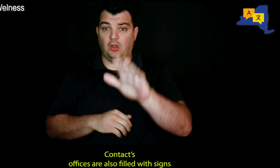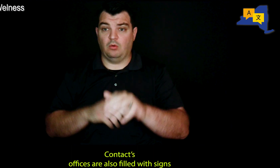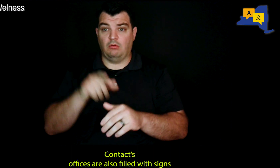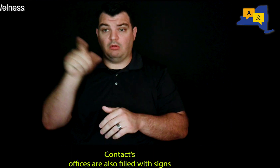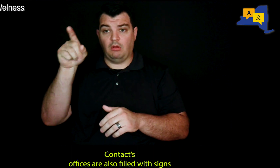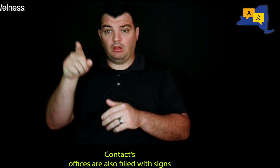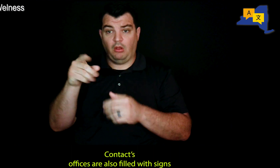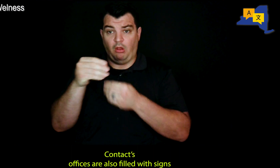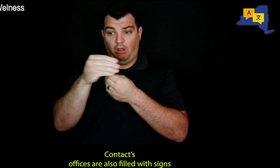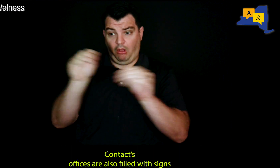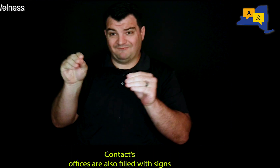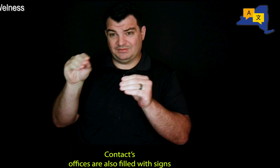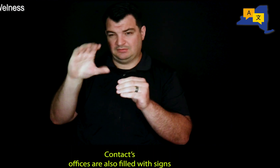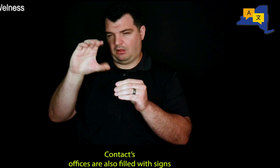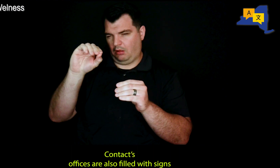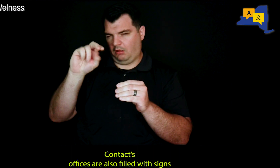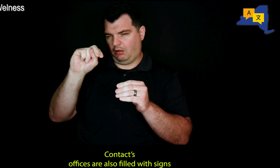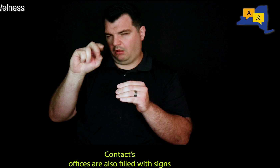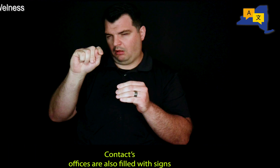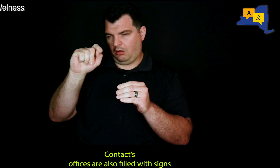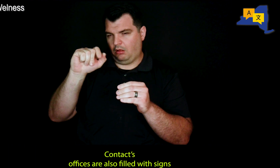Contact’s offices are also filled with signs